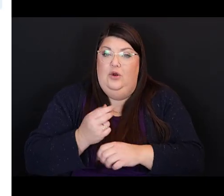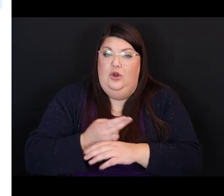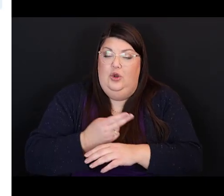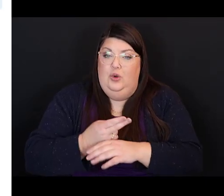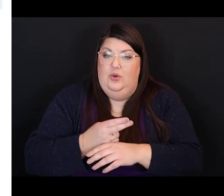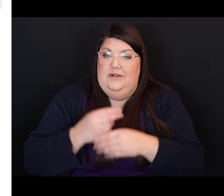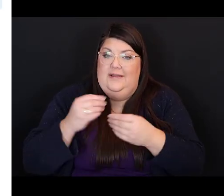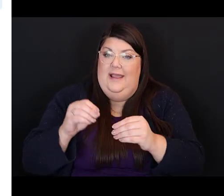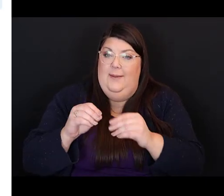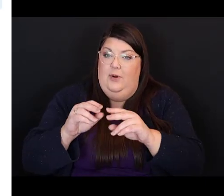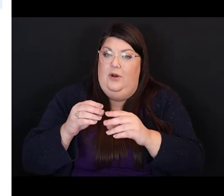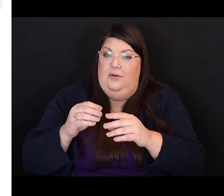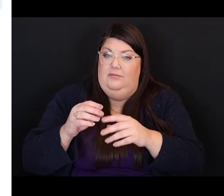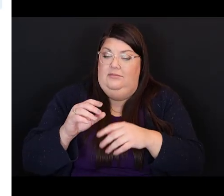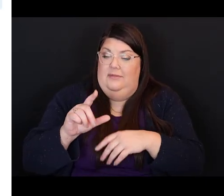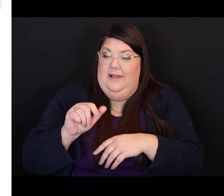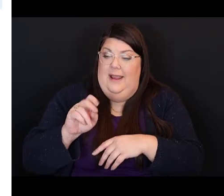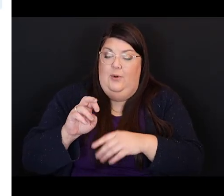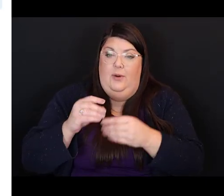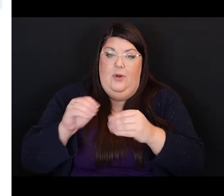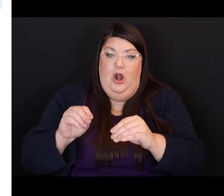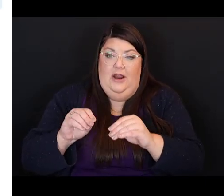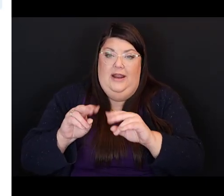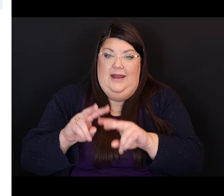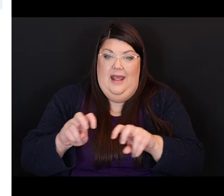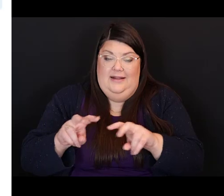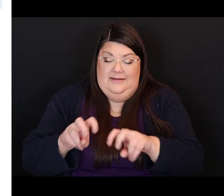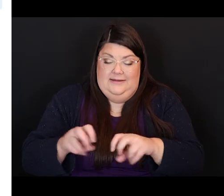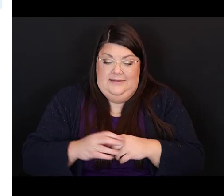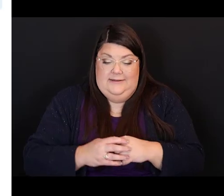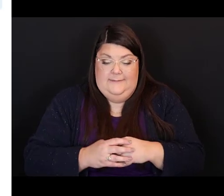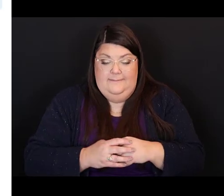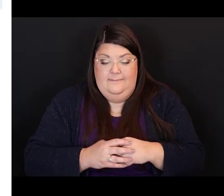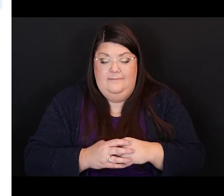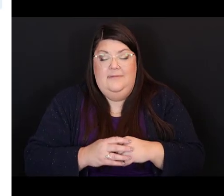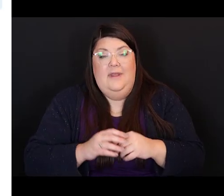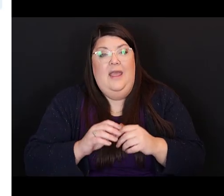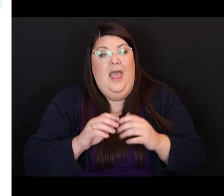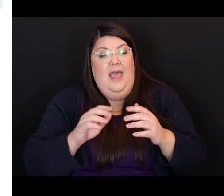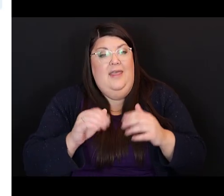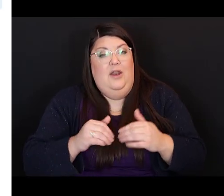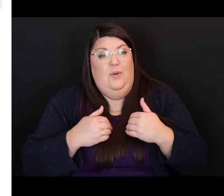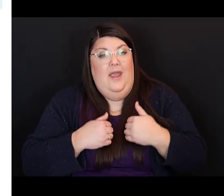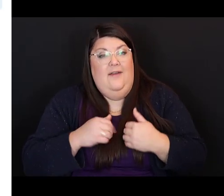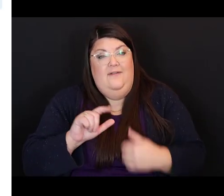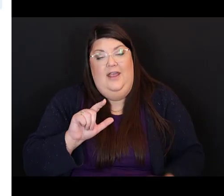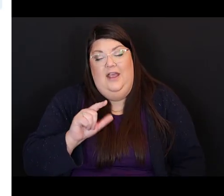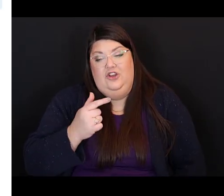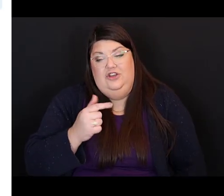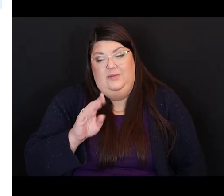a 21st century workforce, and in your role as a rehab counselor. We have a series on LGBTQ+,